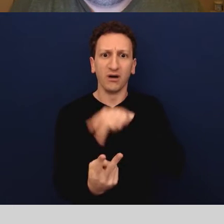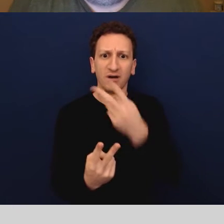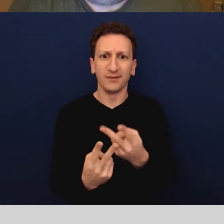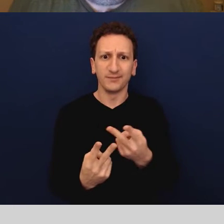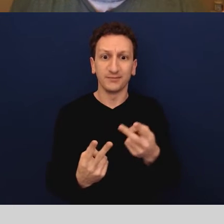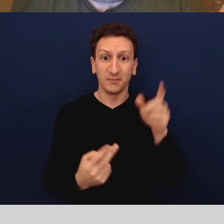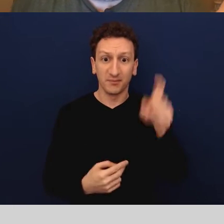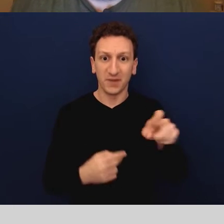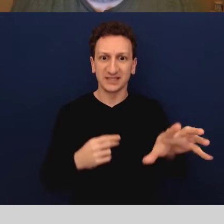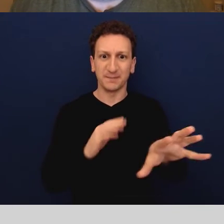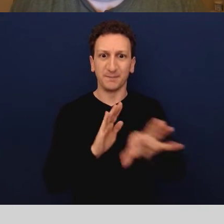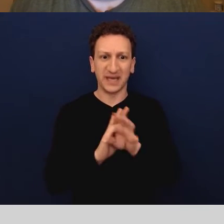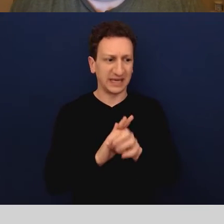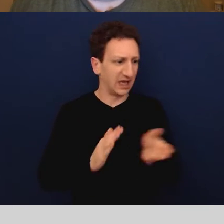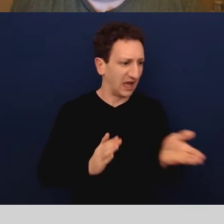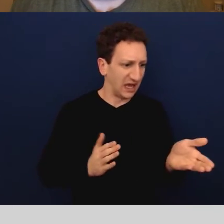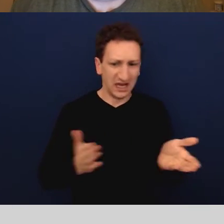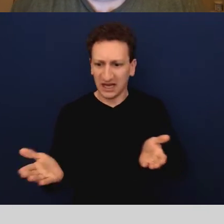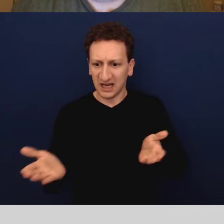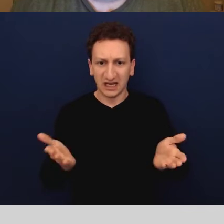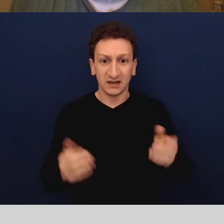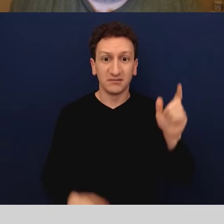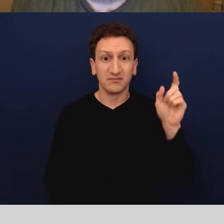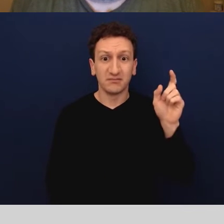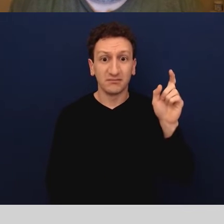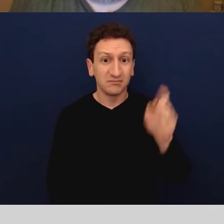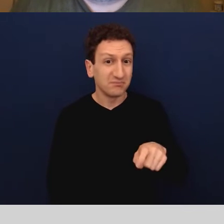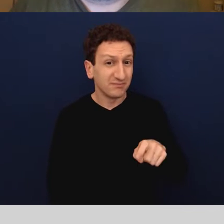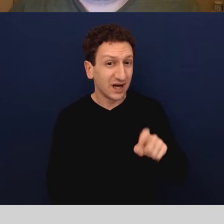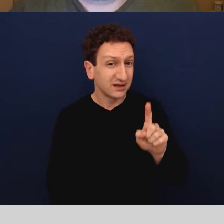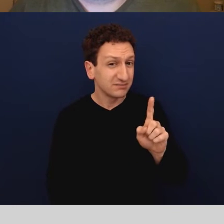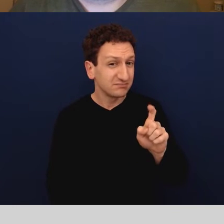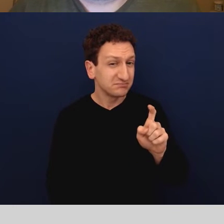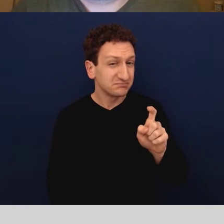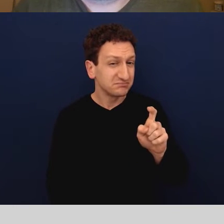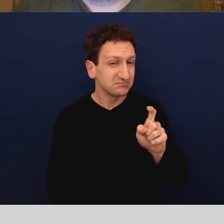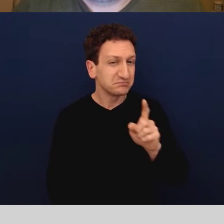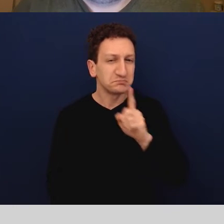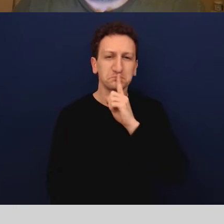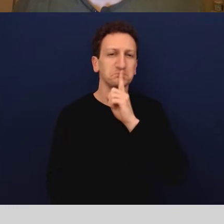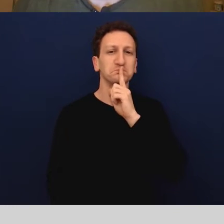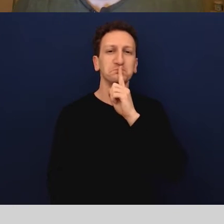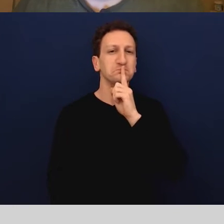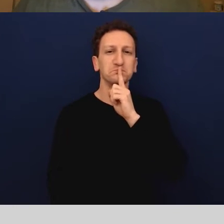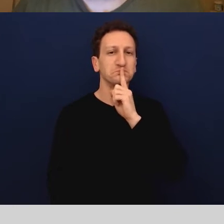or we can have a maintainable implementation on the interface. It does the only two options.